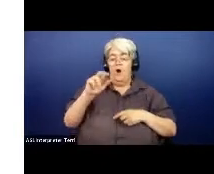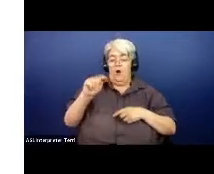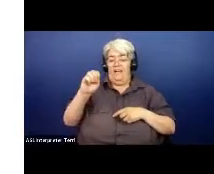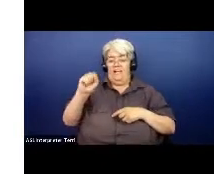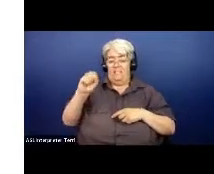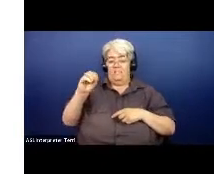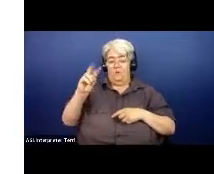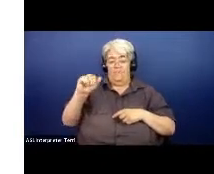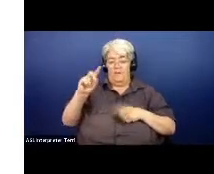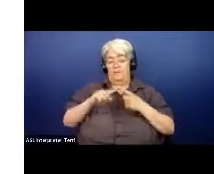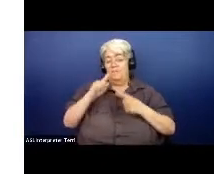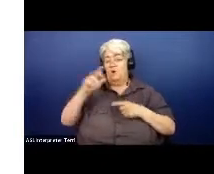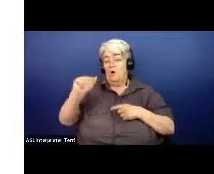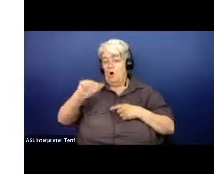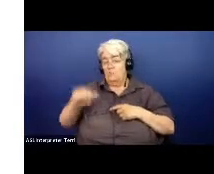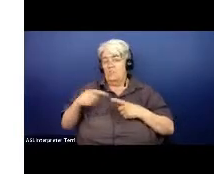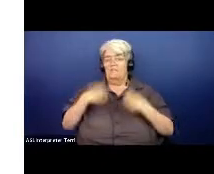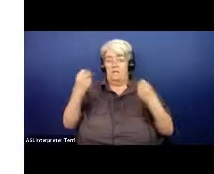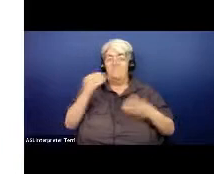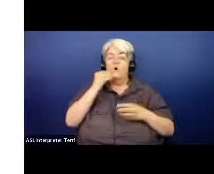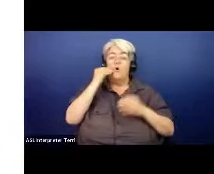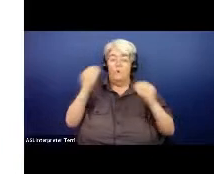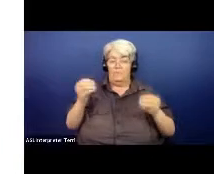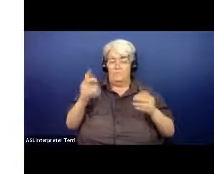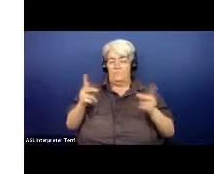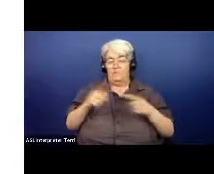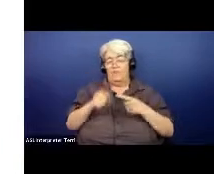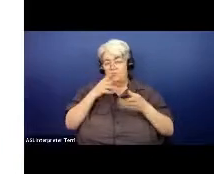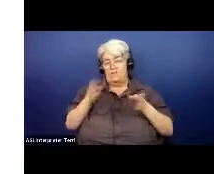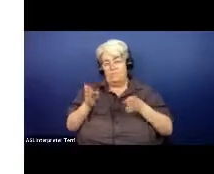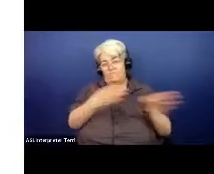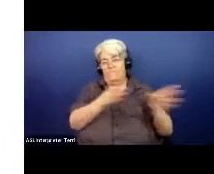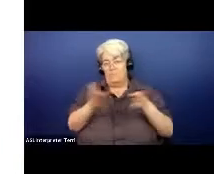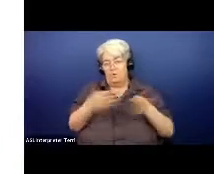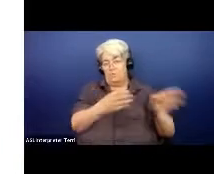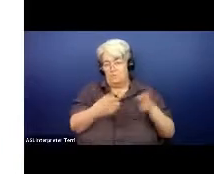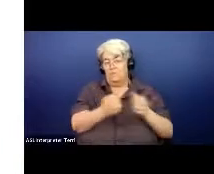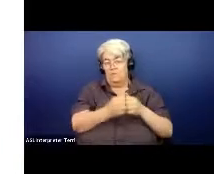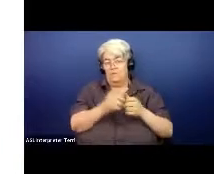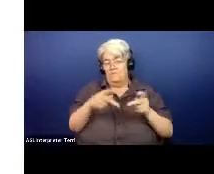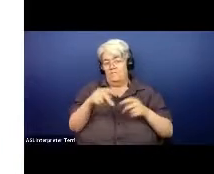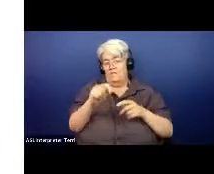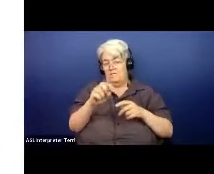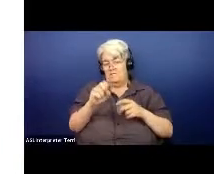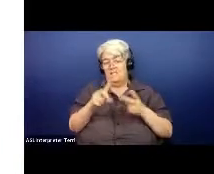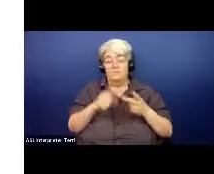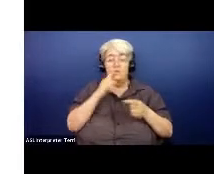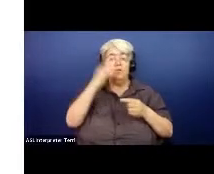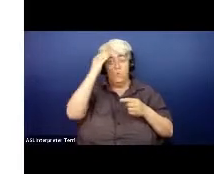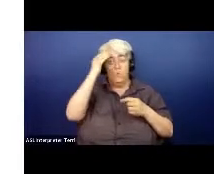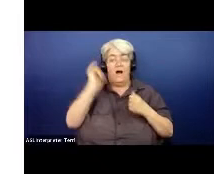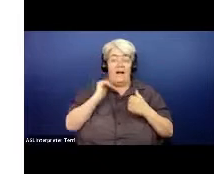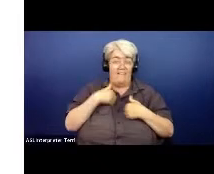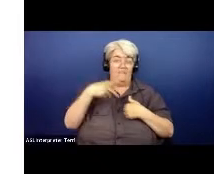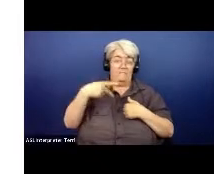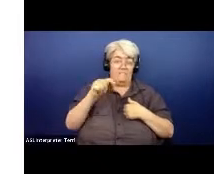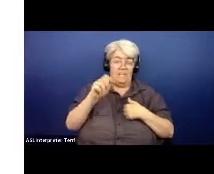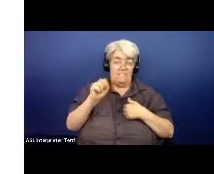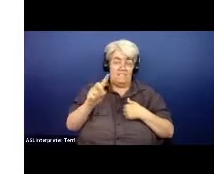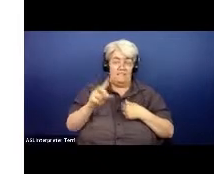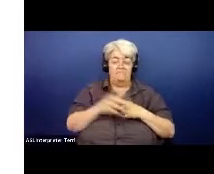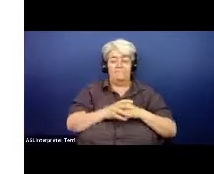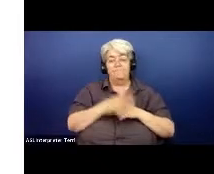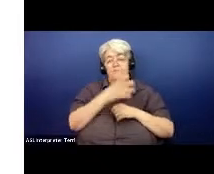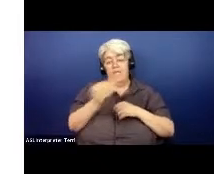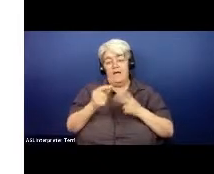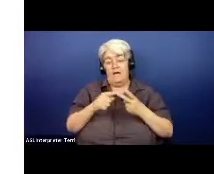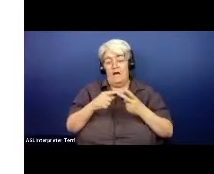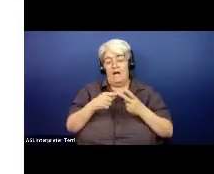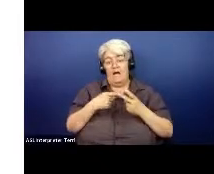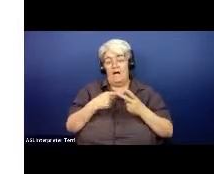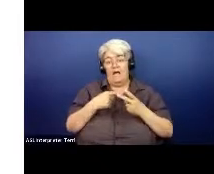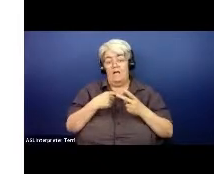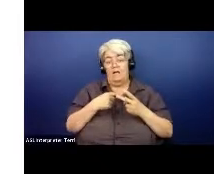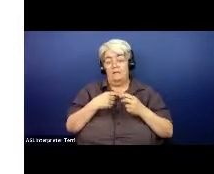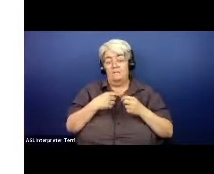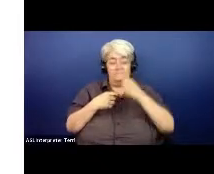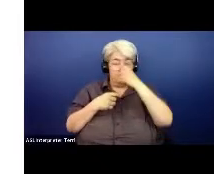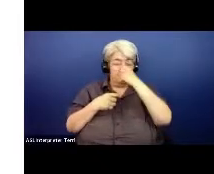have high homeless population. By this time we knew I had PTSD. I had gone to Elliot Naishtat.